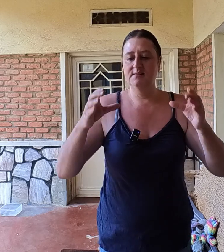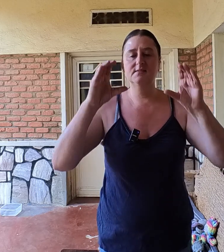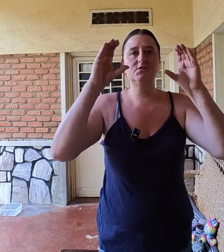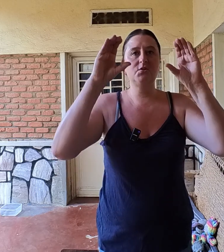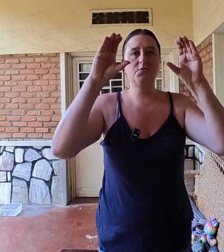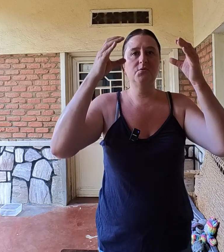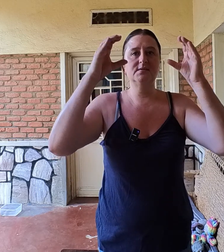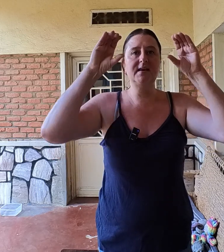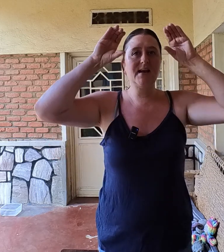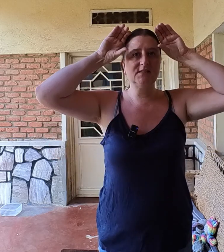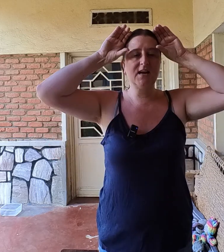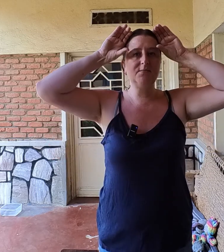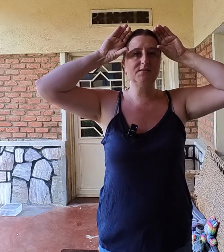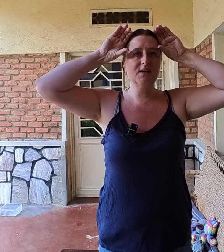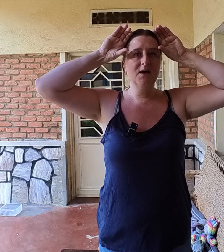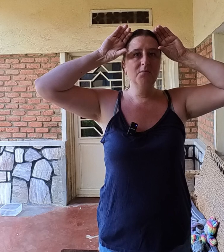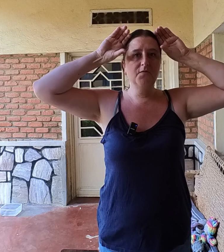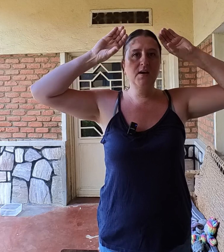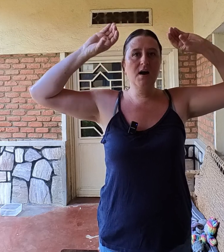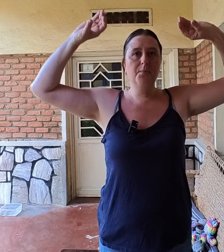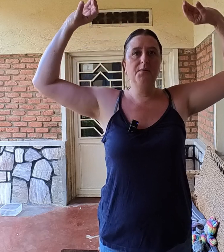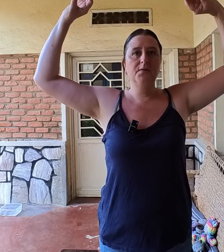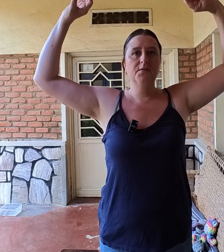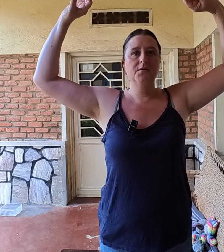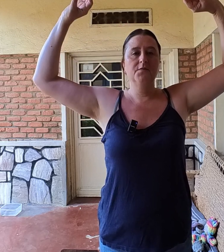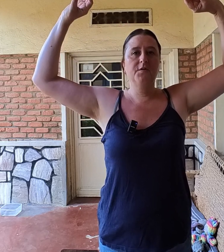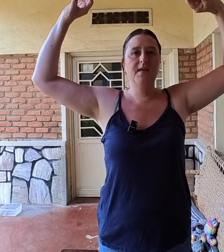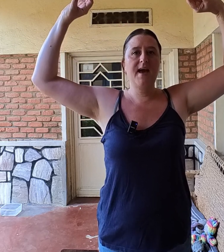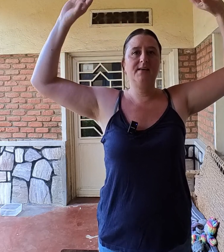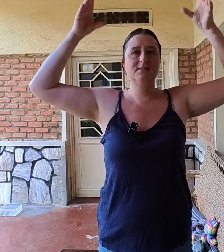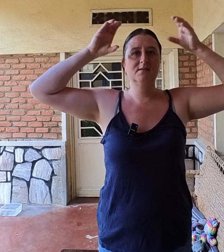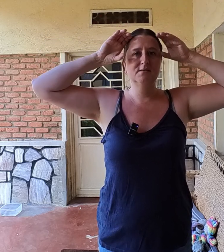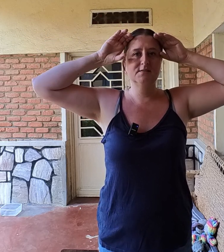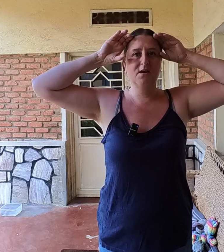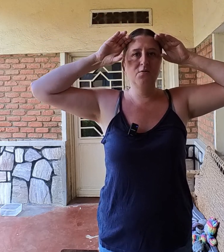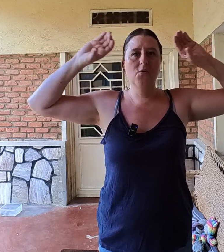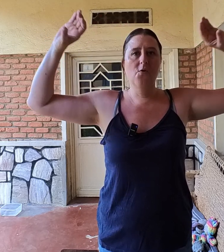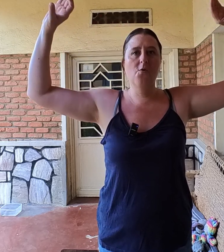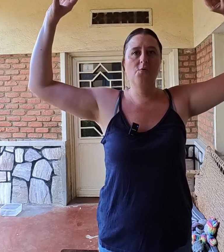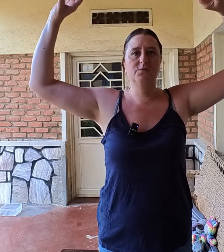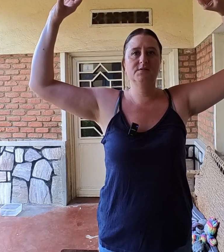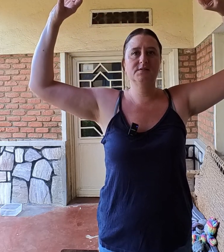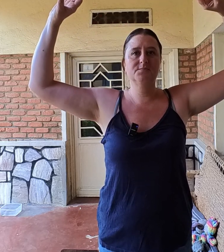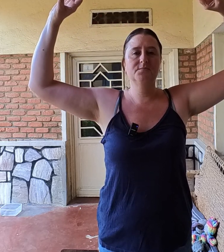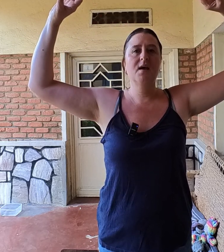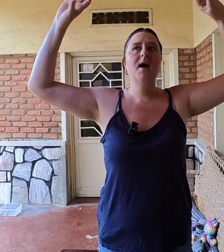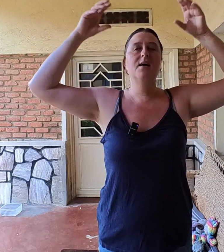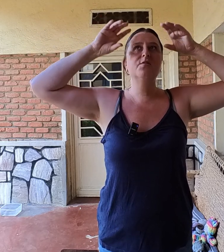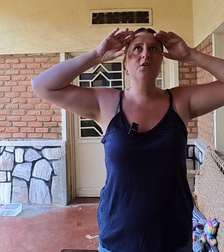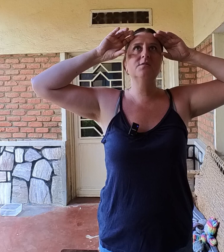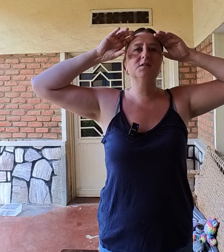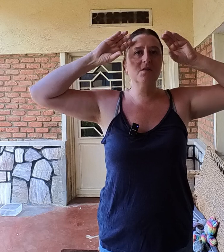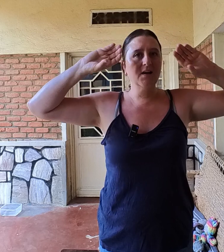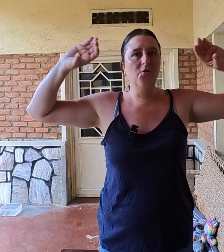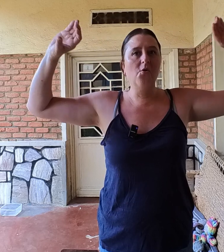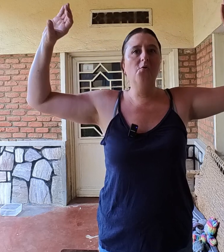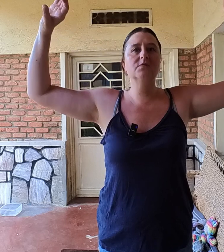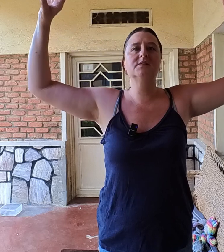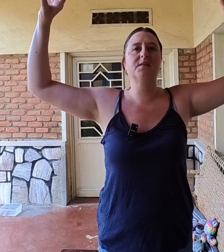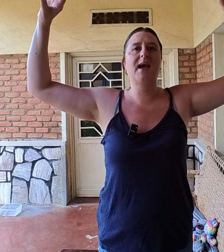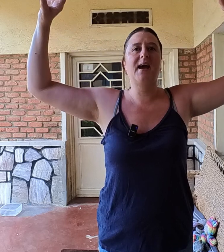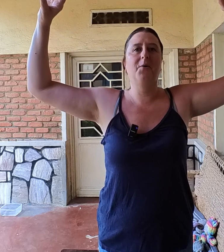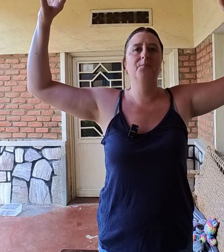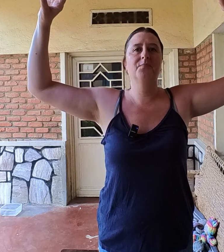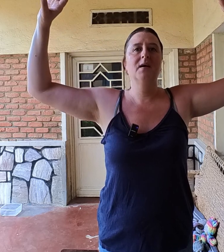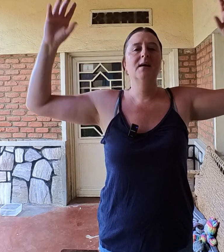is two C handshapes moving up from the head, so horns, and those look like the horns of the cow.